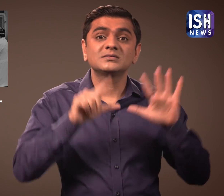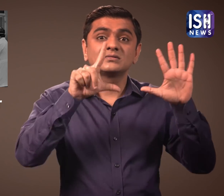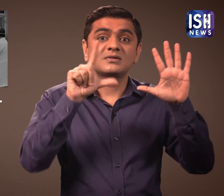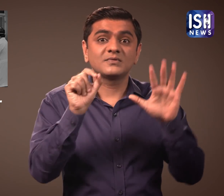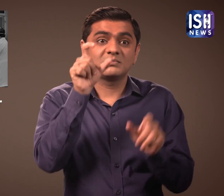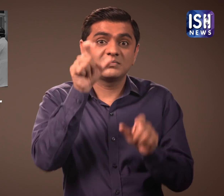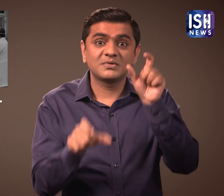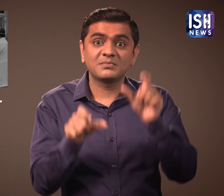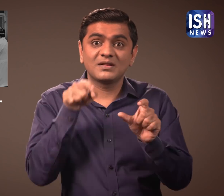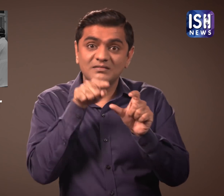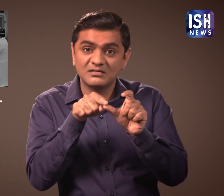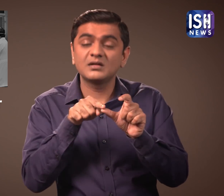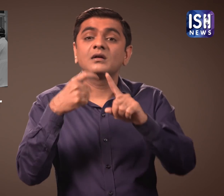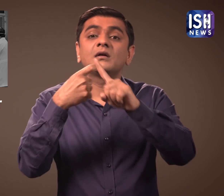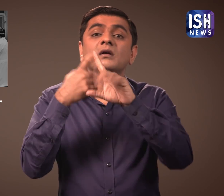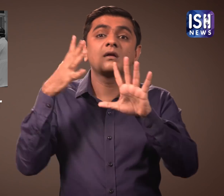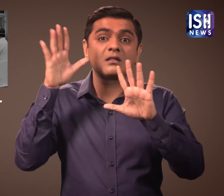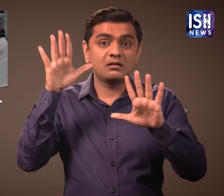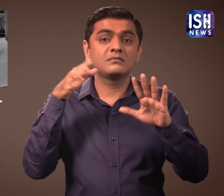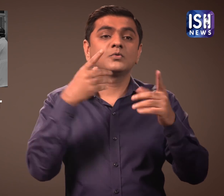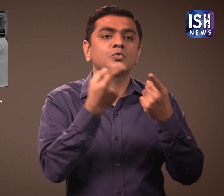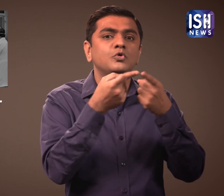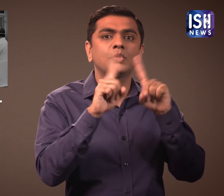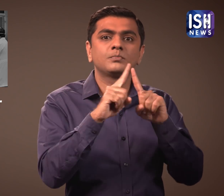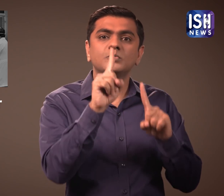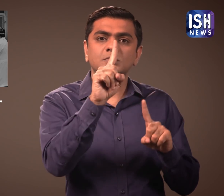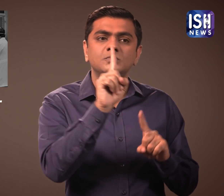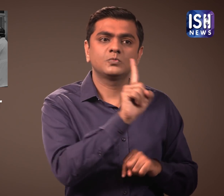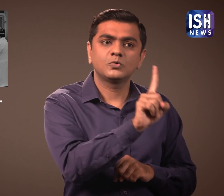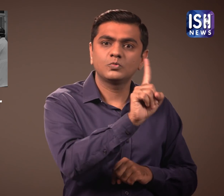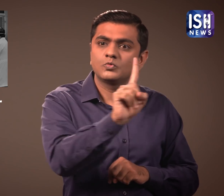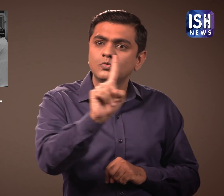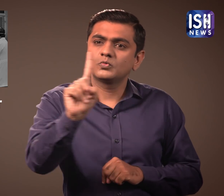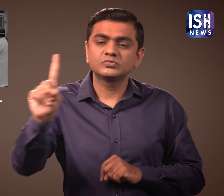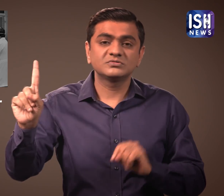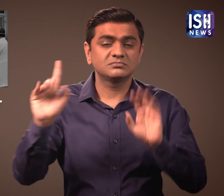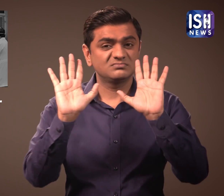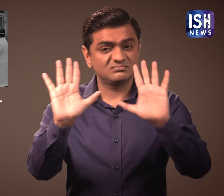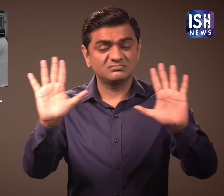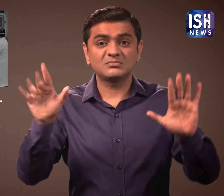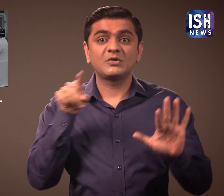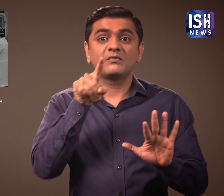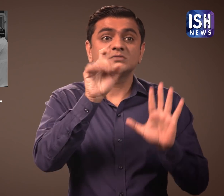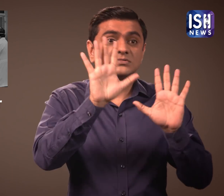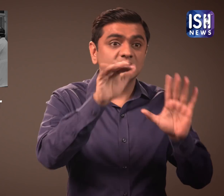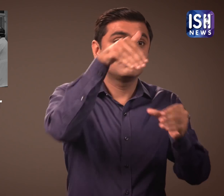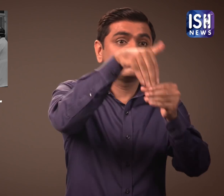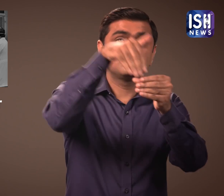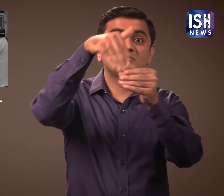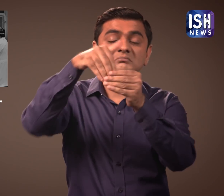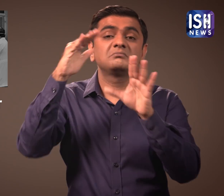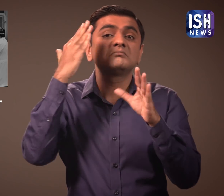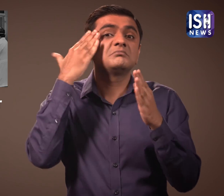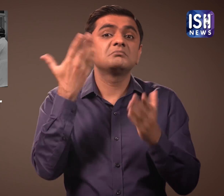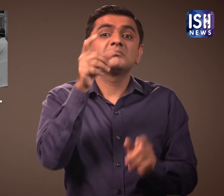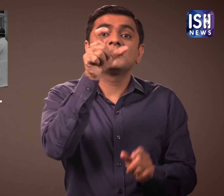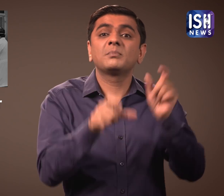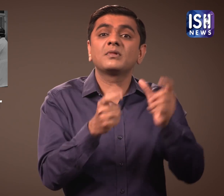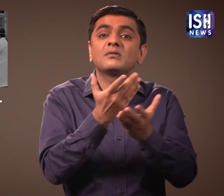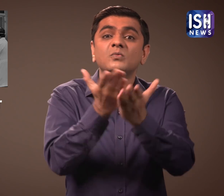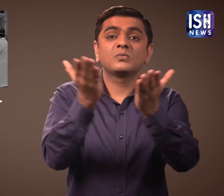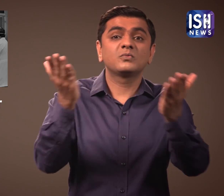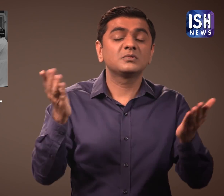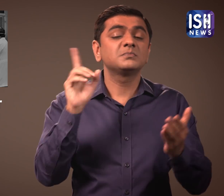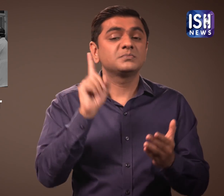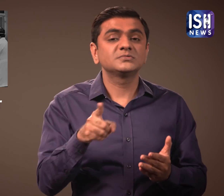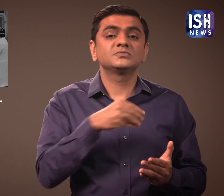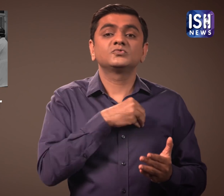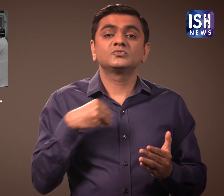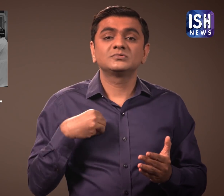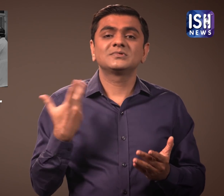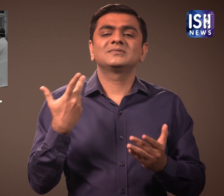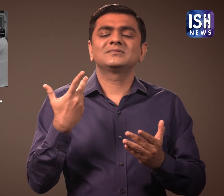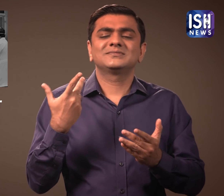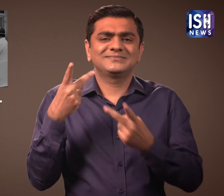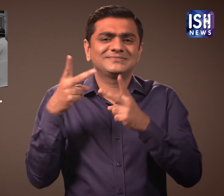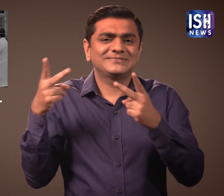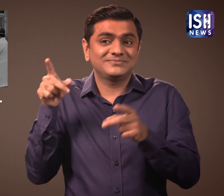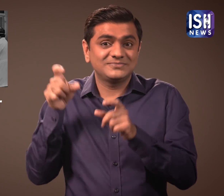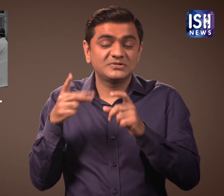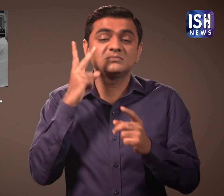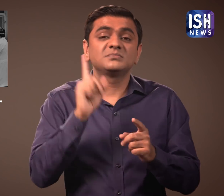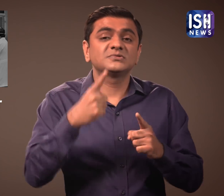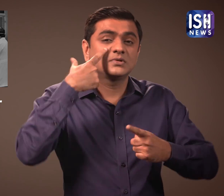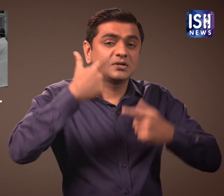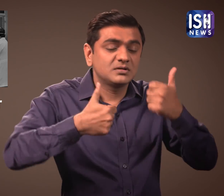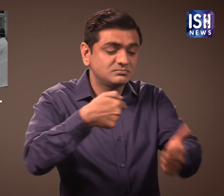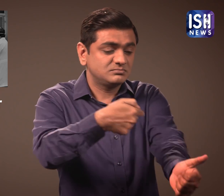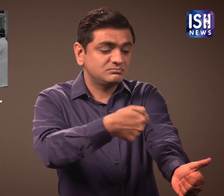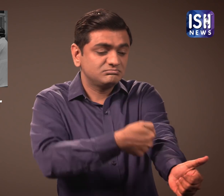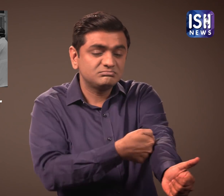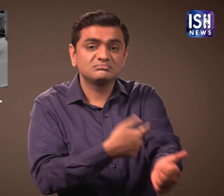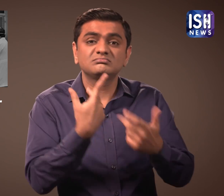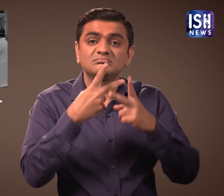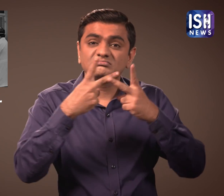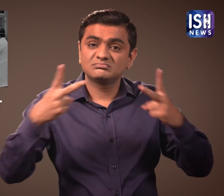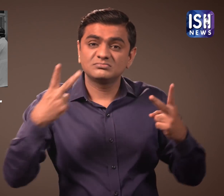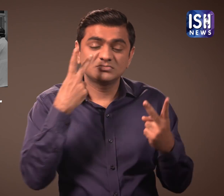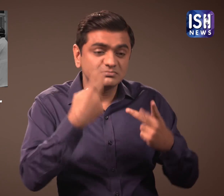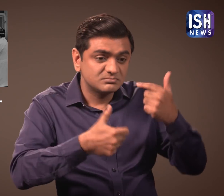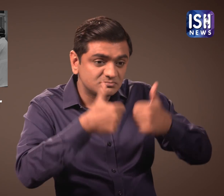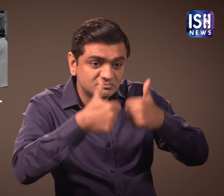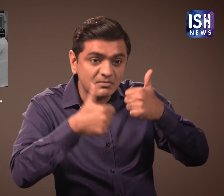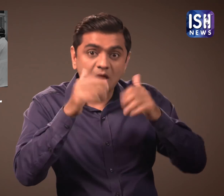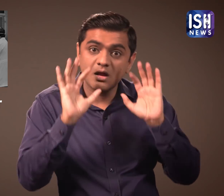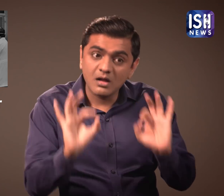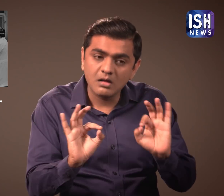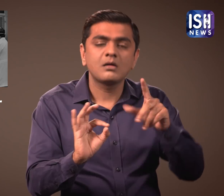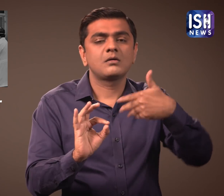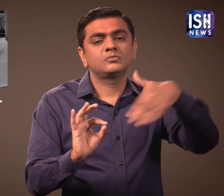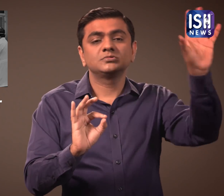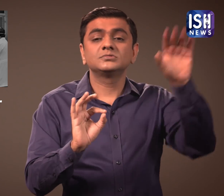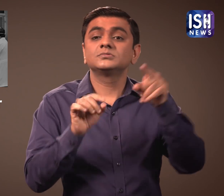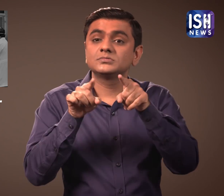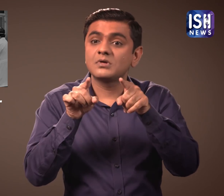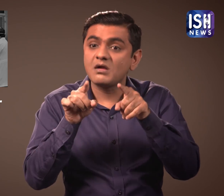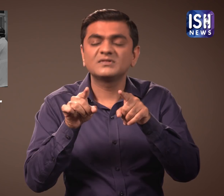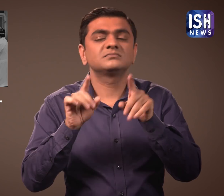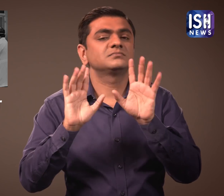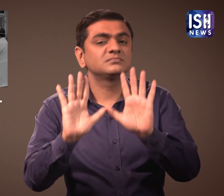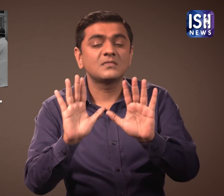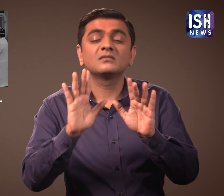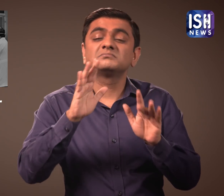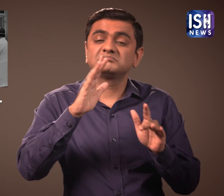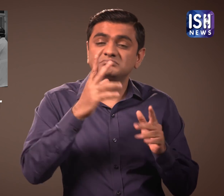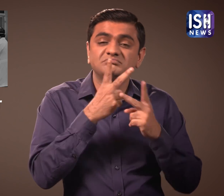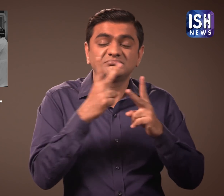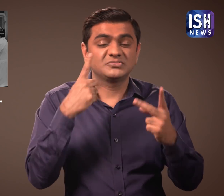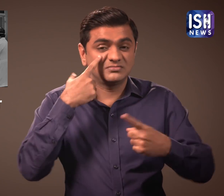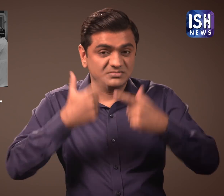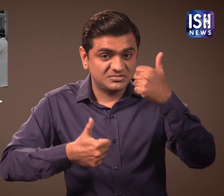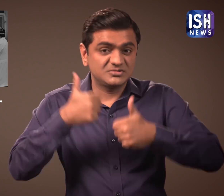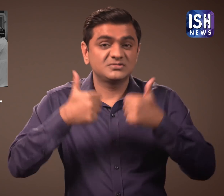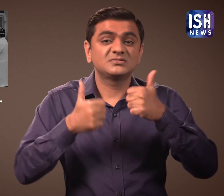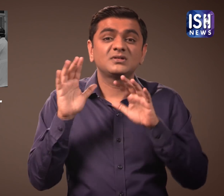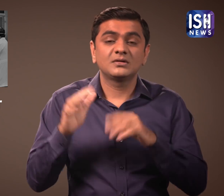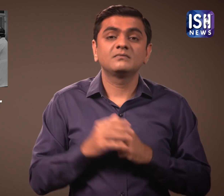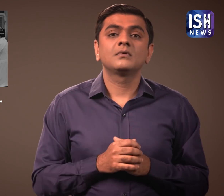Seventy people are being monitored in isolation wards in Kerala. They will be released once the tests are satisfactory.